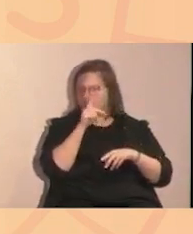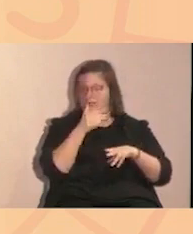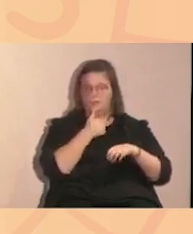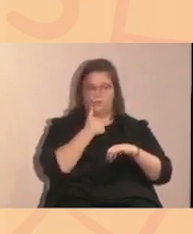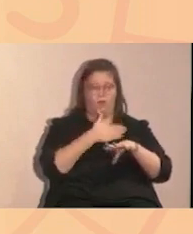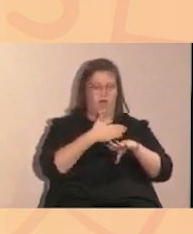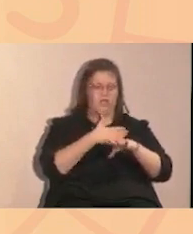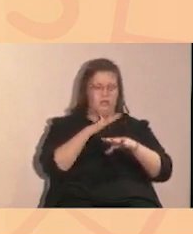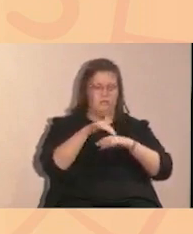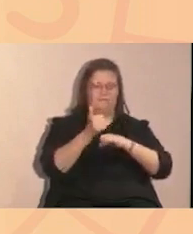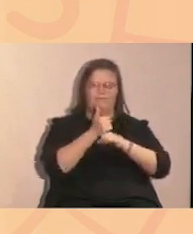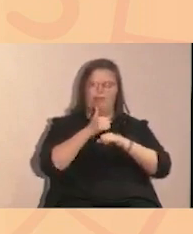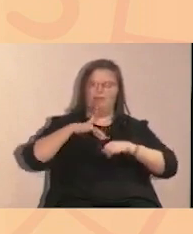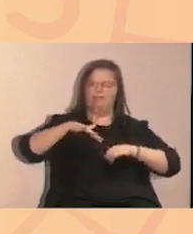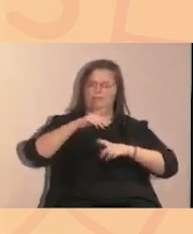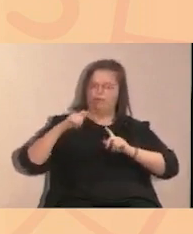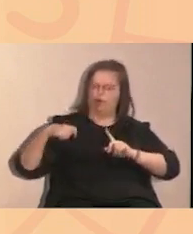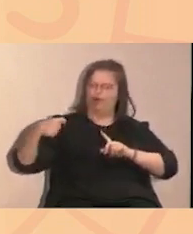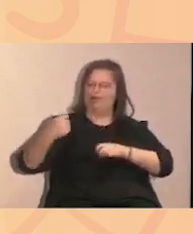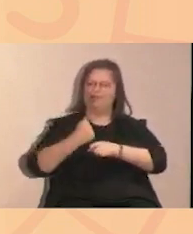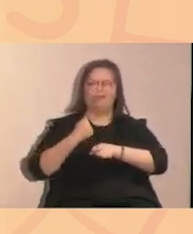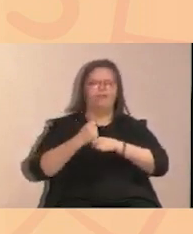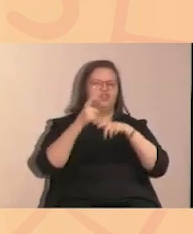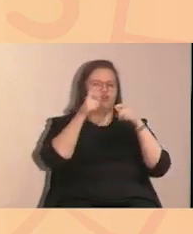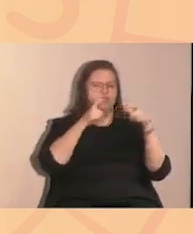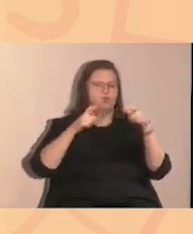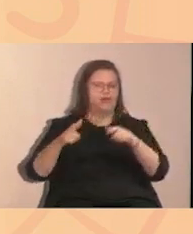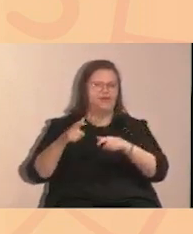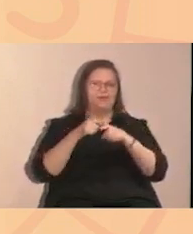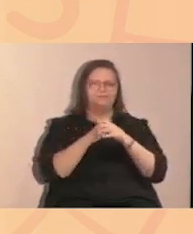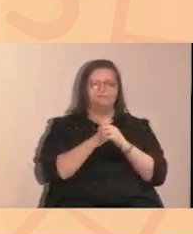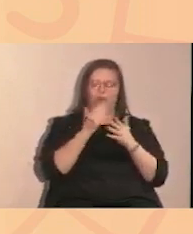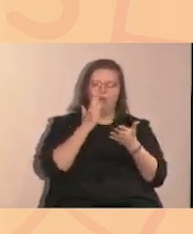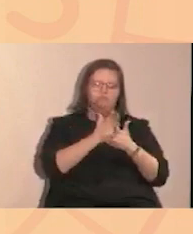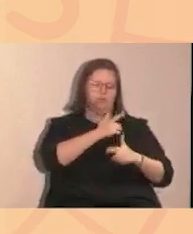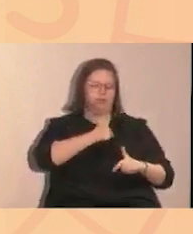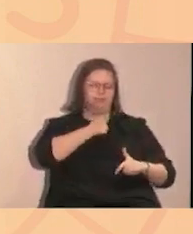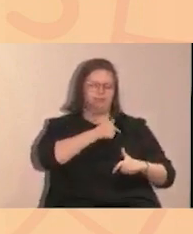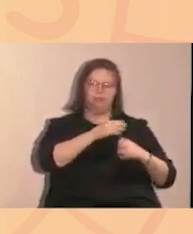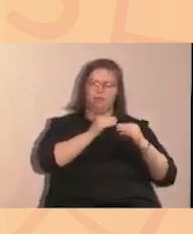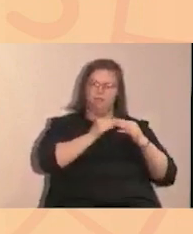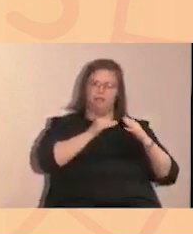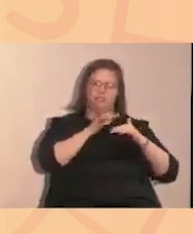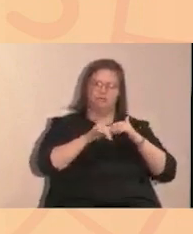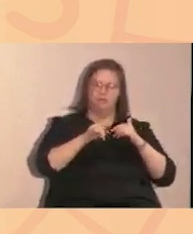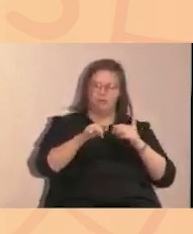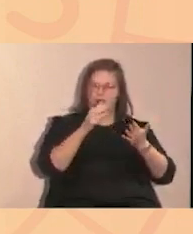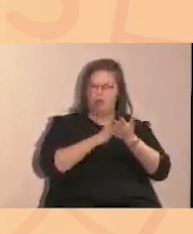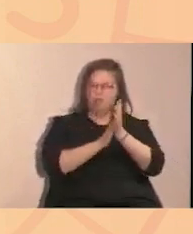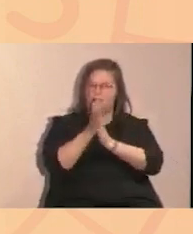space for the next generation of curators. And I'm really committed and passionate about that and really keen to sort of